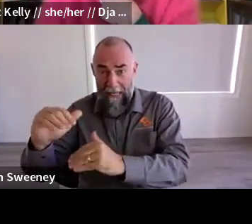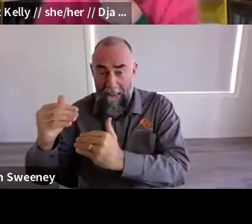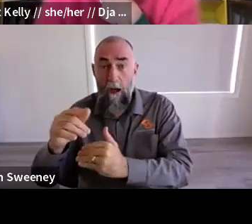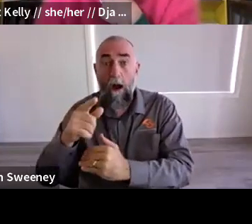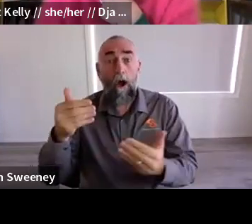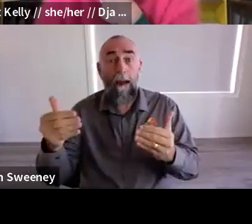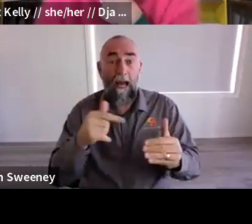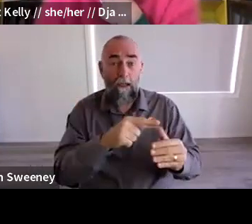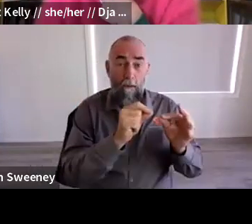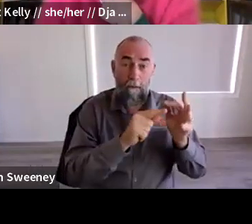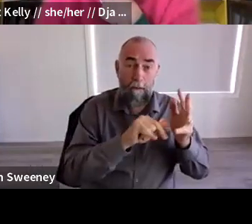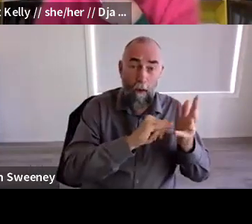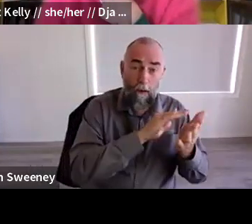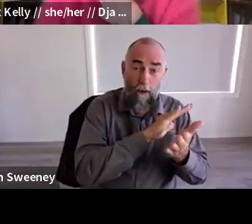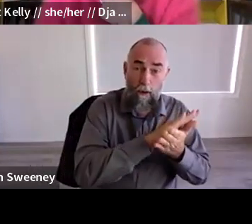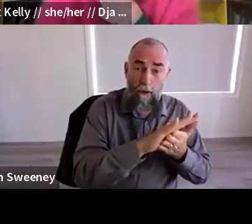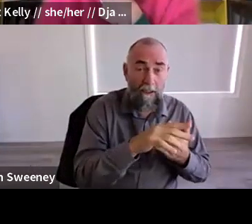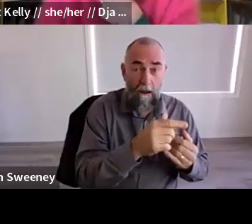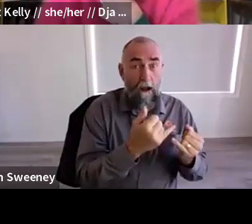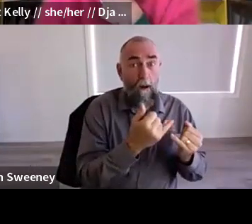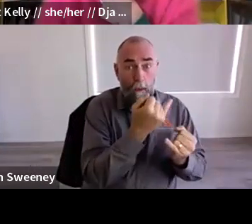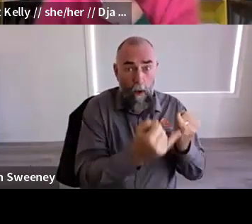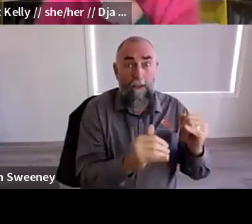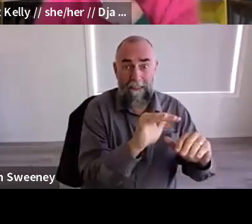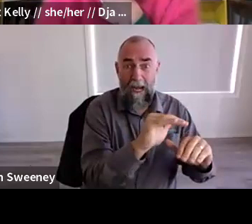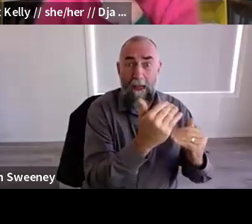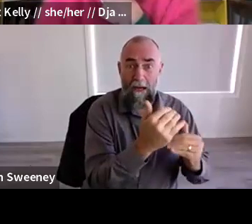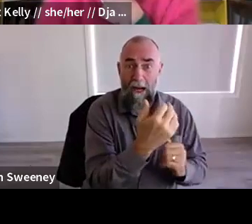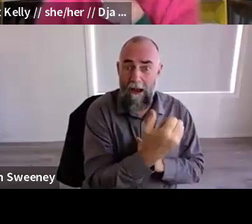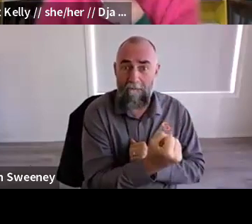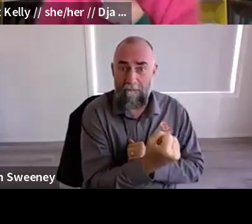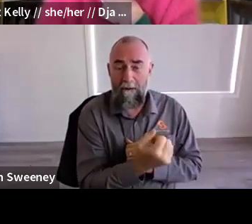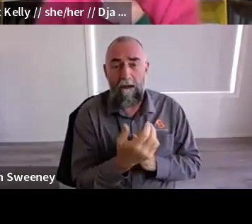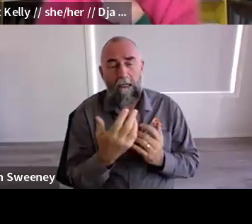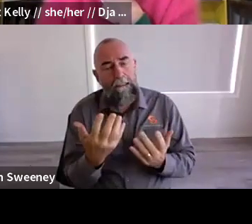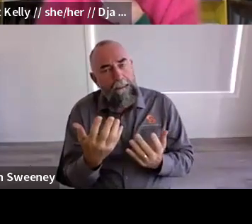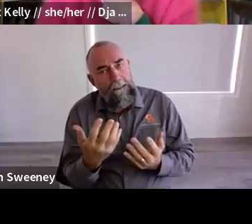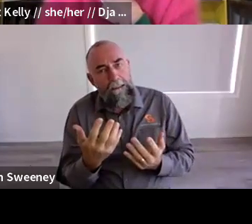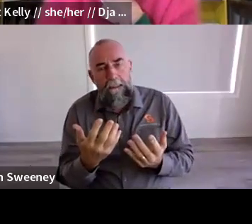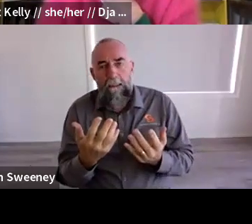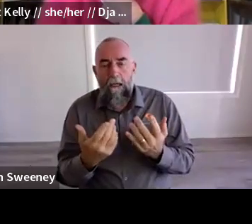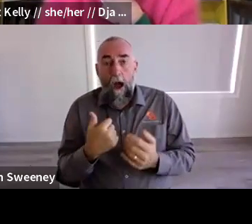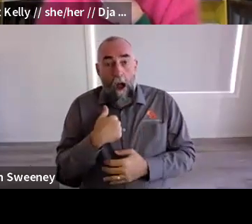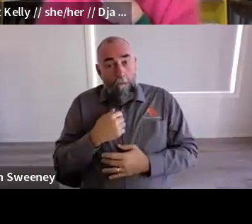create. And do it in a nice sustainable way. But options are limited in big